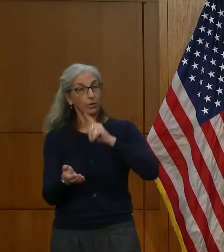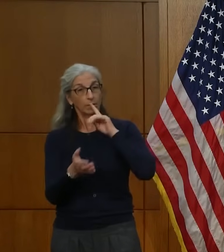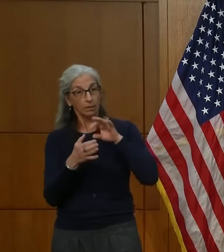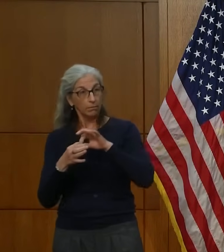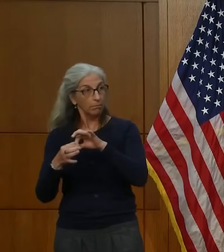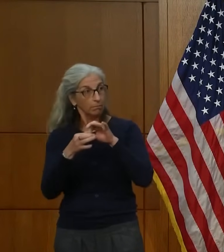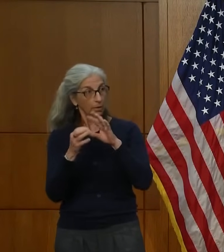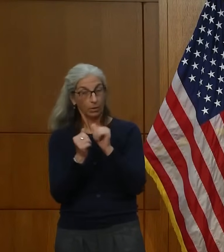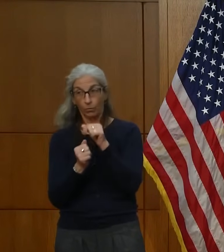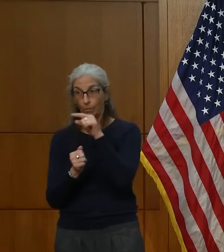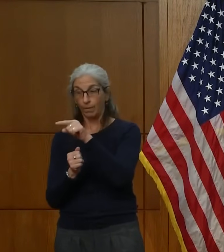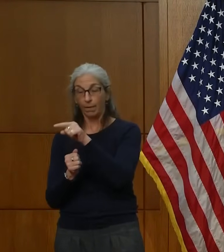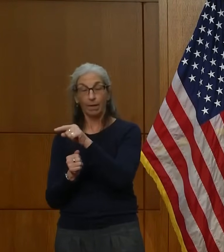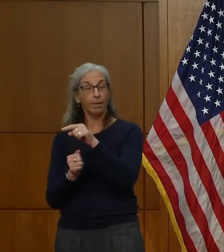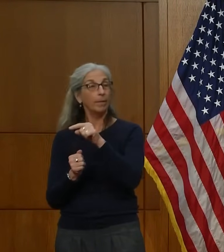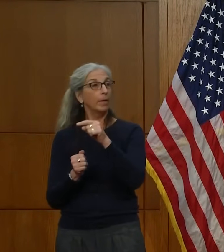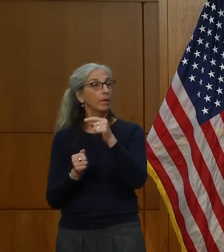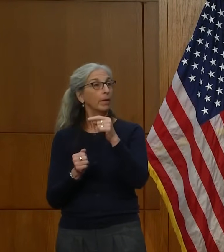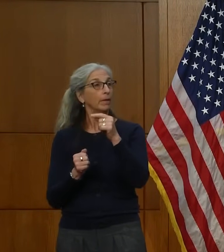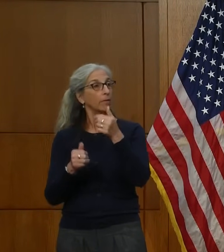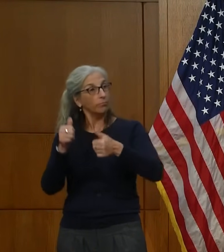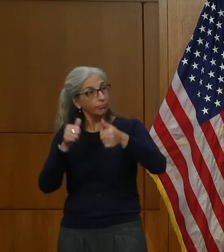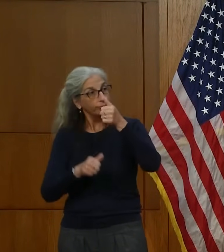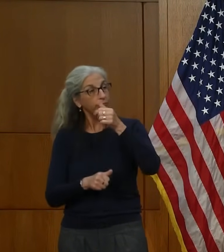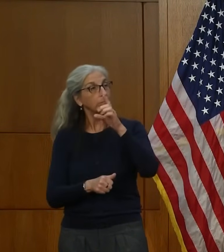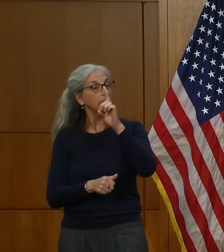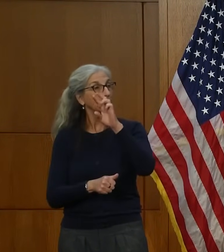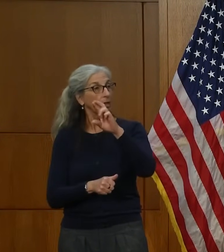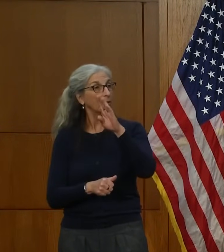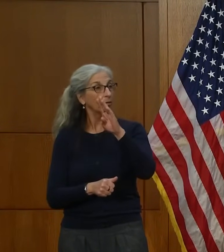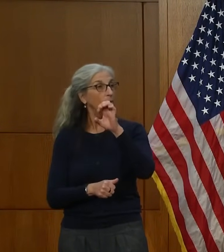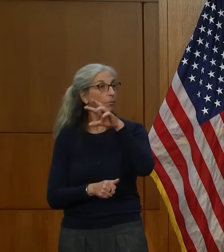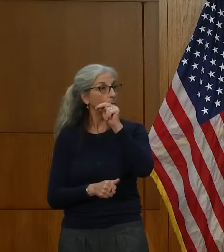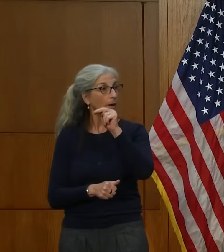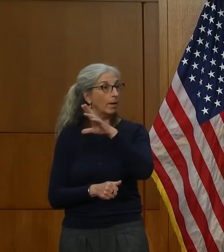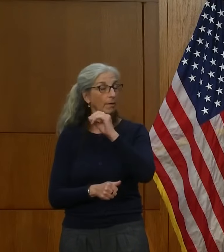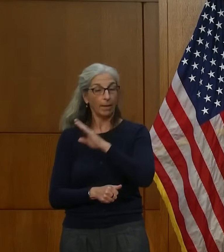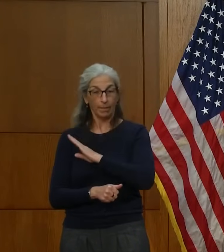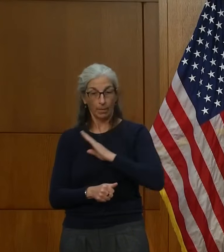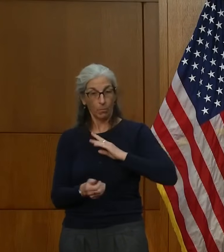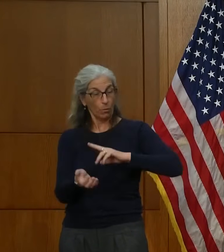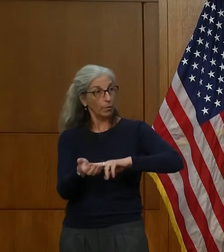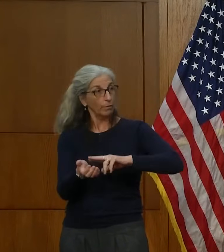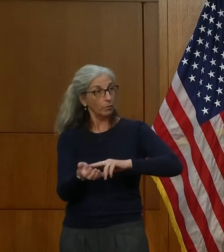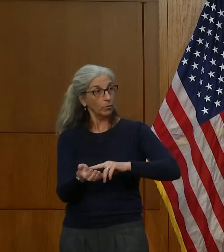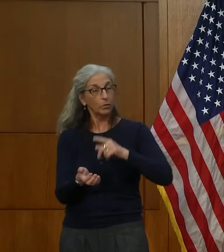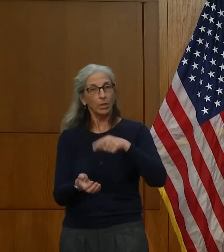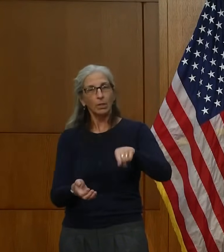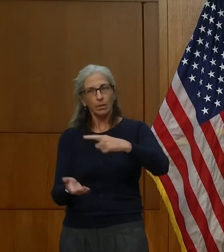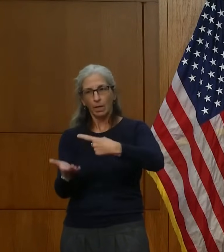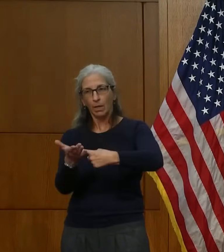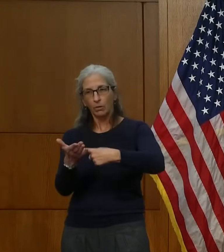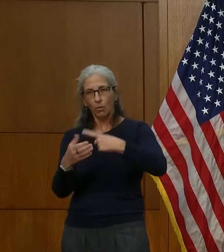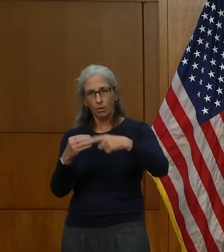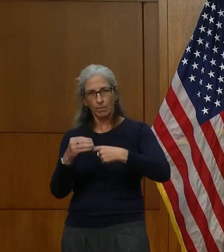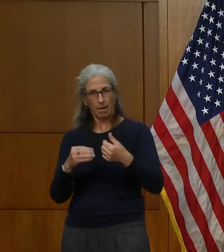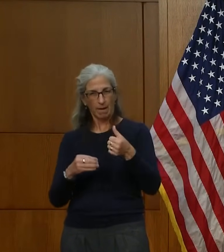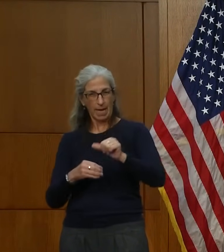BOARD OF NURSING WAS CONNECTED. TO THAN THE LEADERSHIP. DR